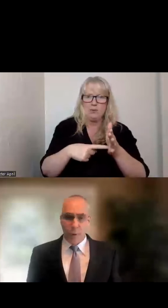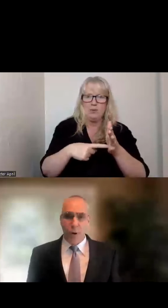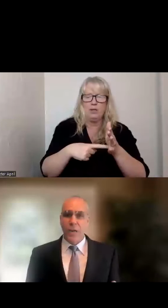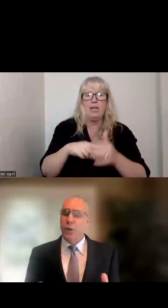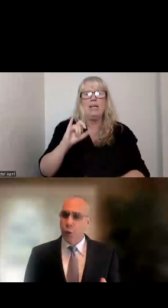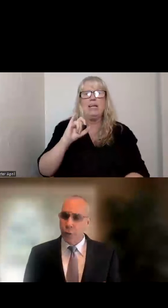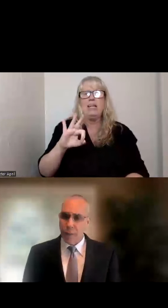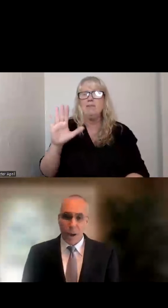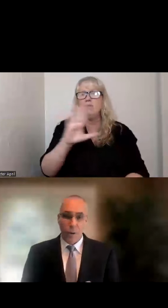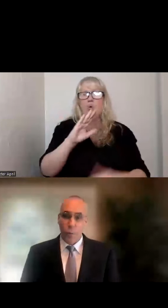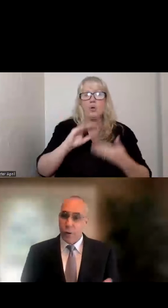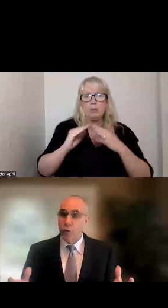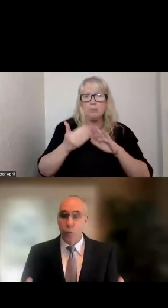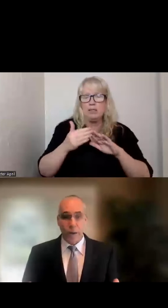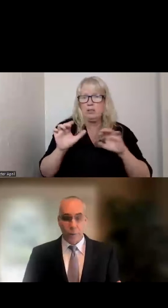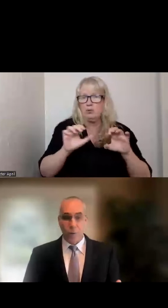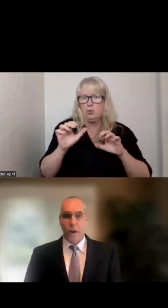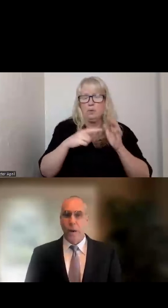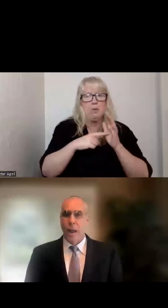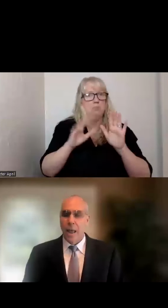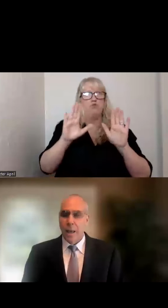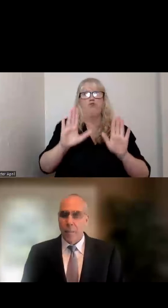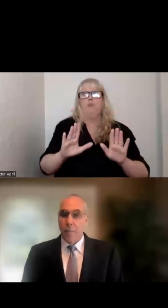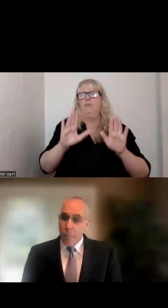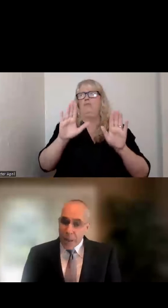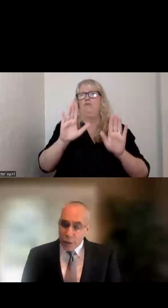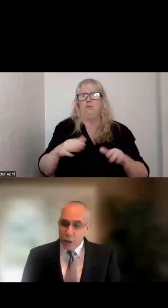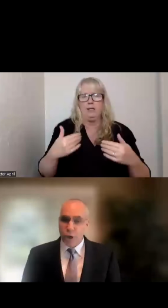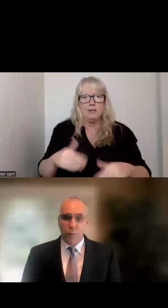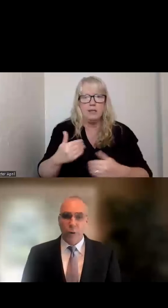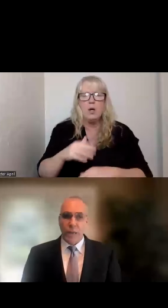YOUR COMMUNITY IS DOING THAT MODEL, IT WORKS GREAT, BUT GENERALLY,